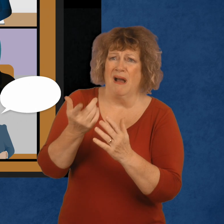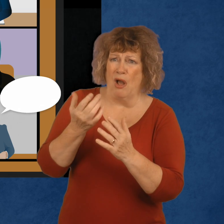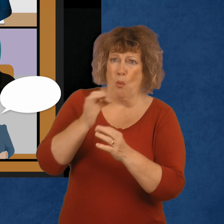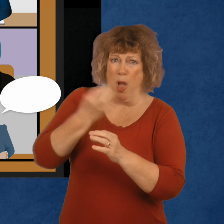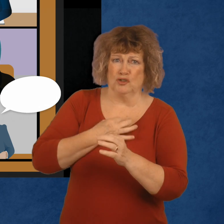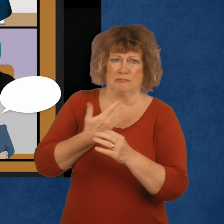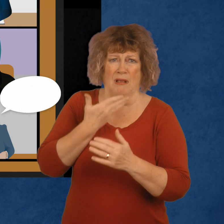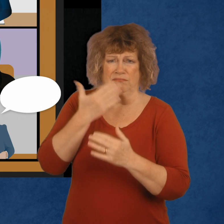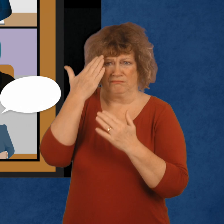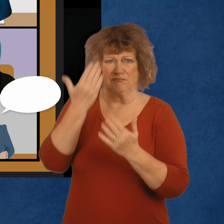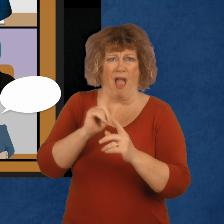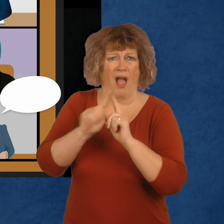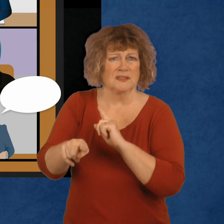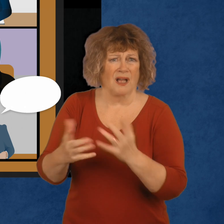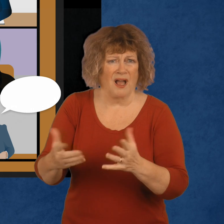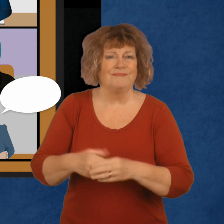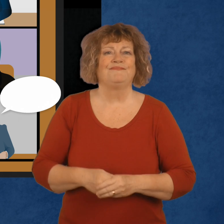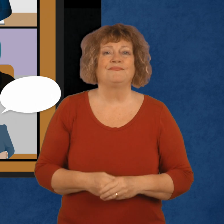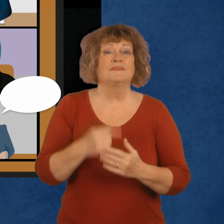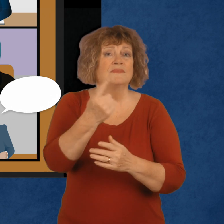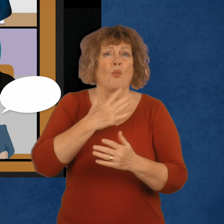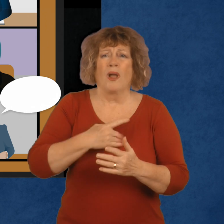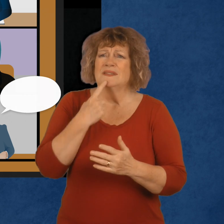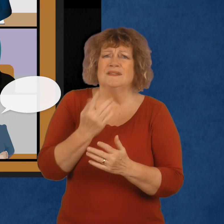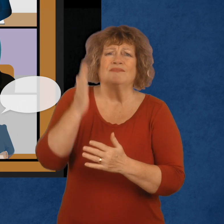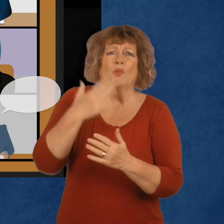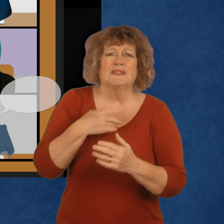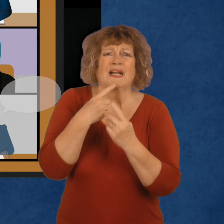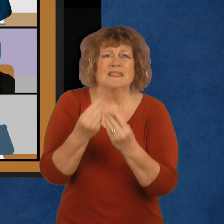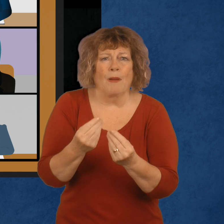don’t interrupt other people. Just put up your hand.